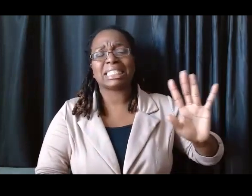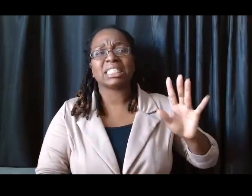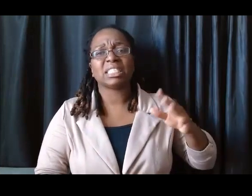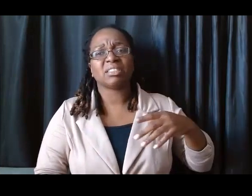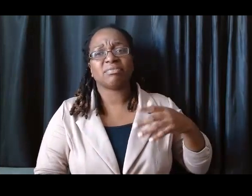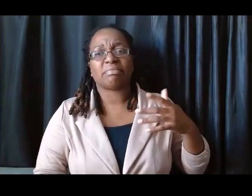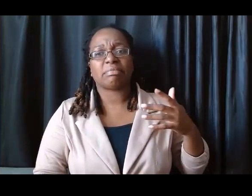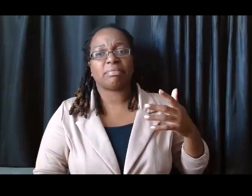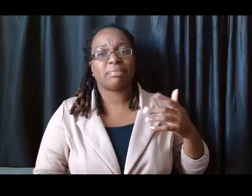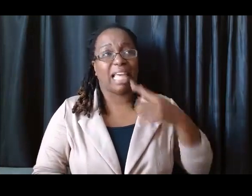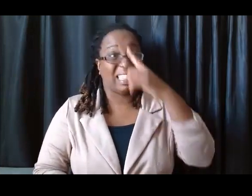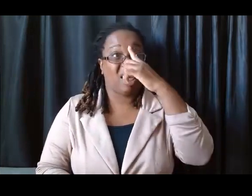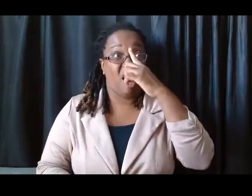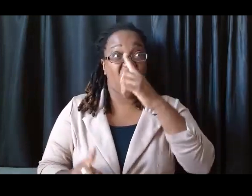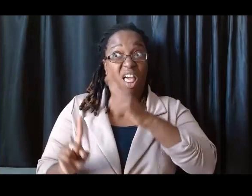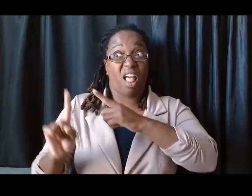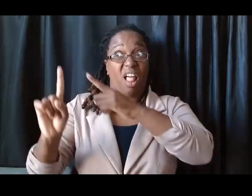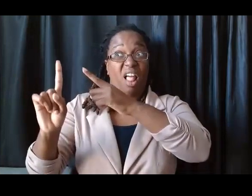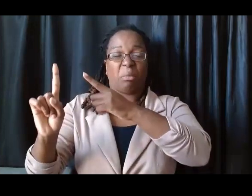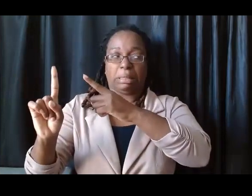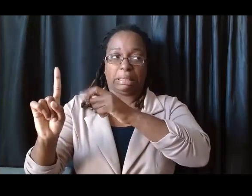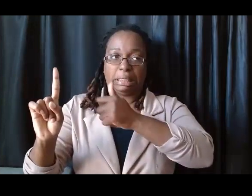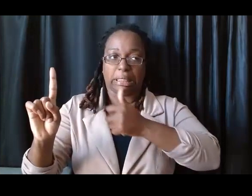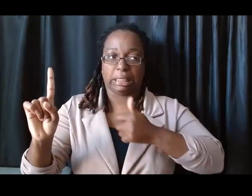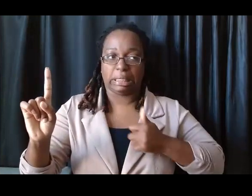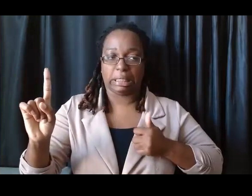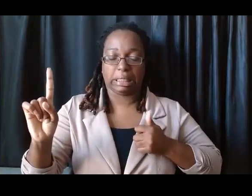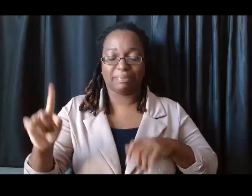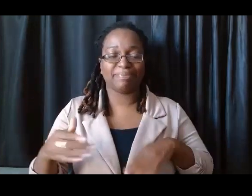Things aren't going as planned. So let's pop to the next slide and I want to check